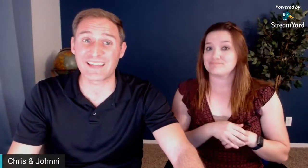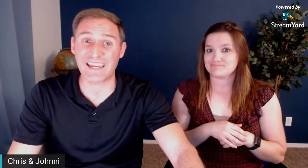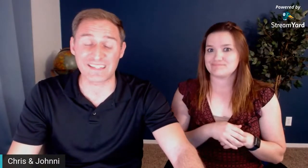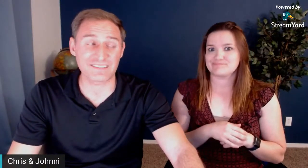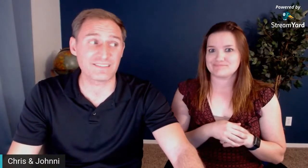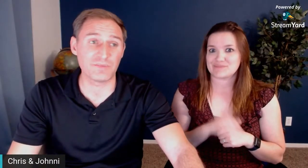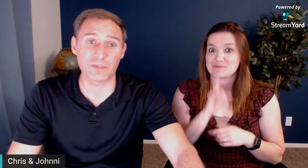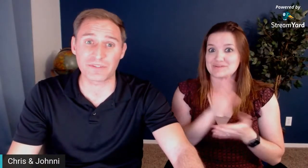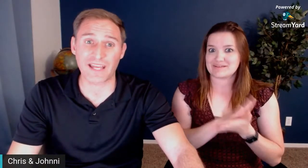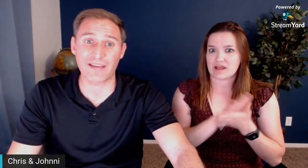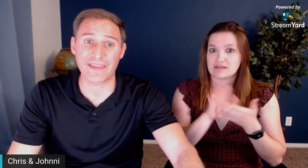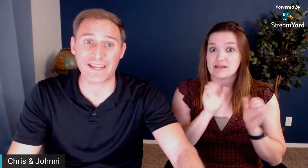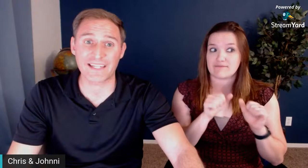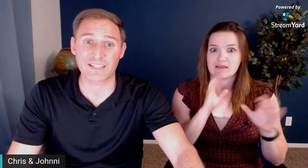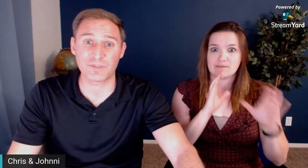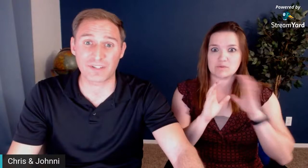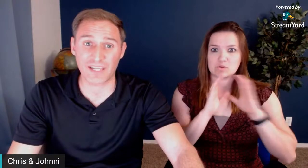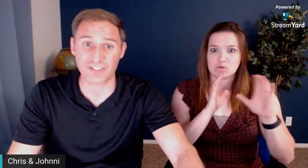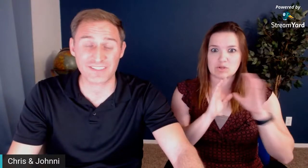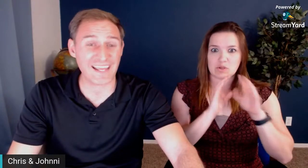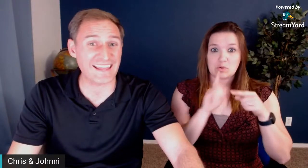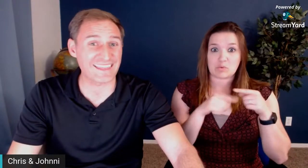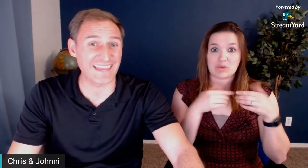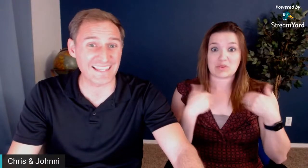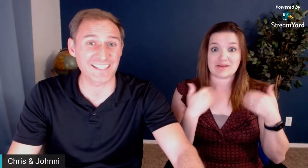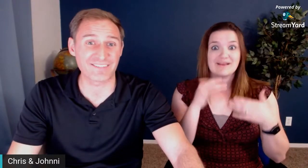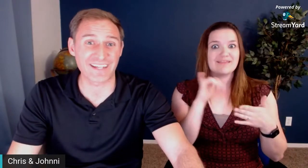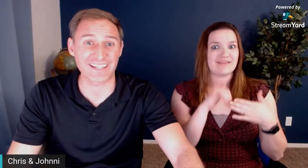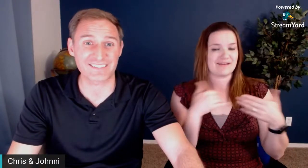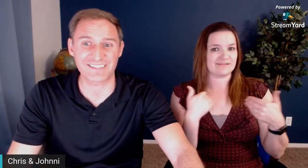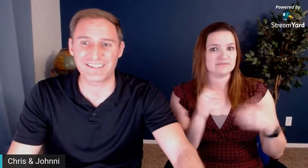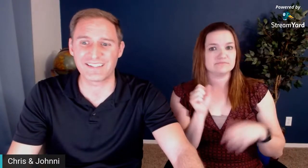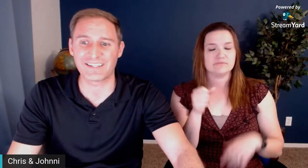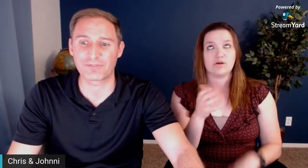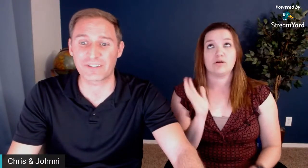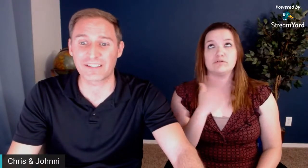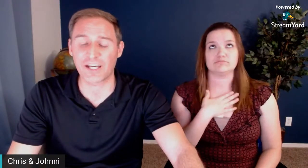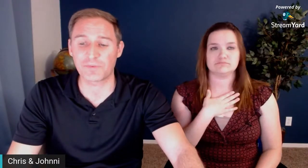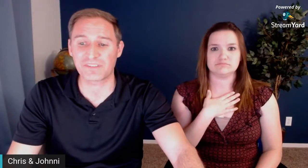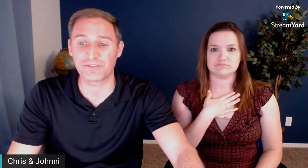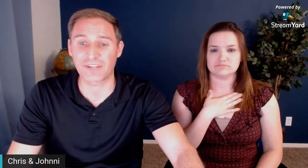nice to be able to have that kind of communication at that young of an age it really helps you not